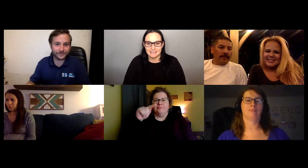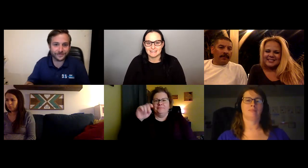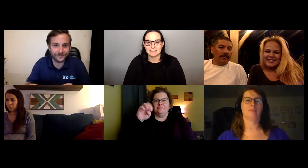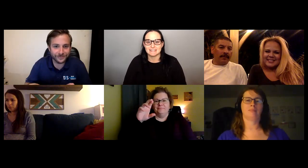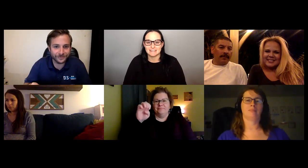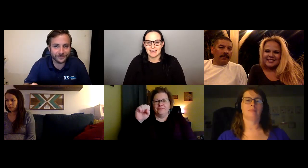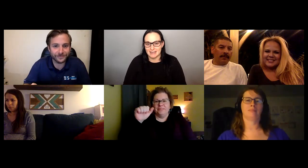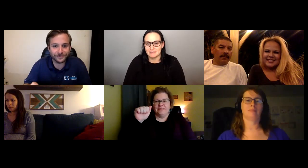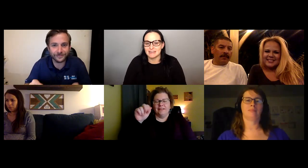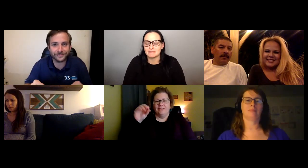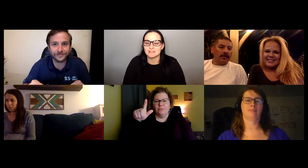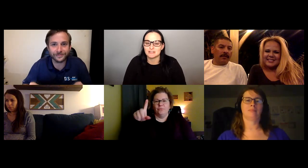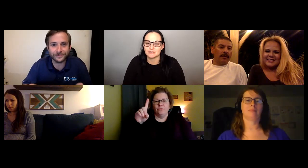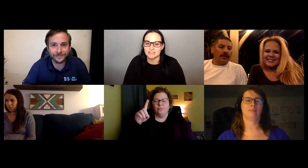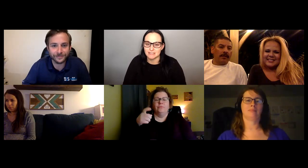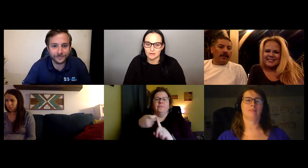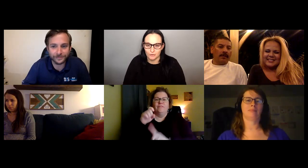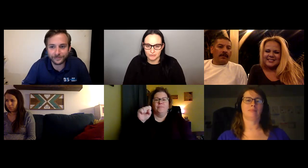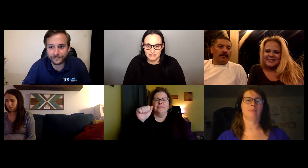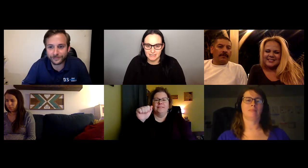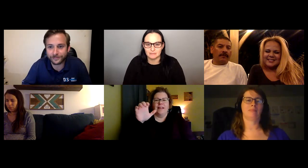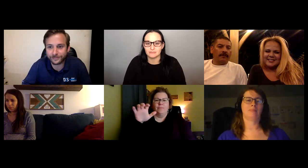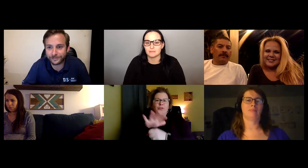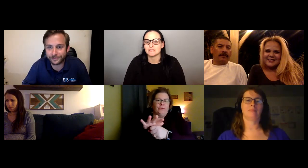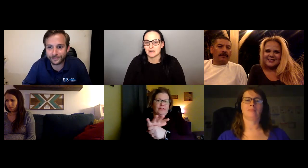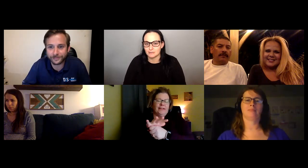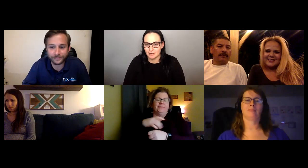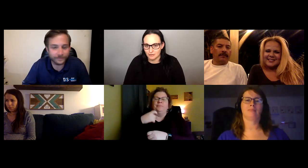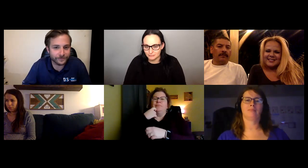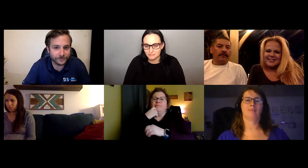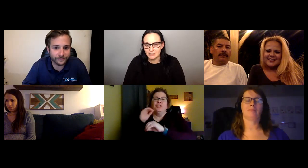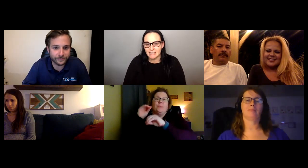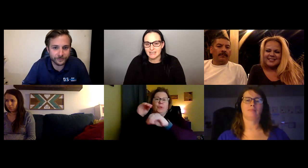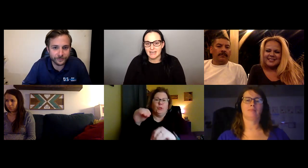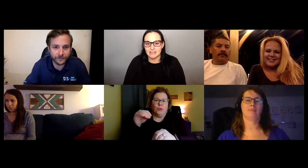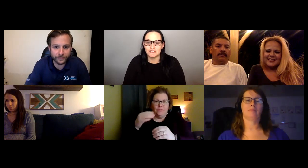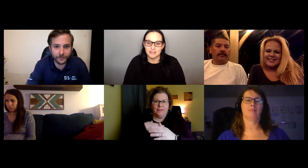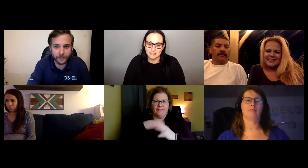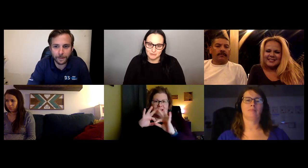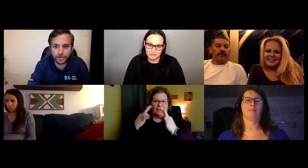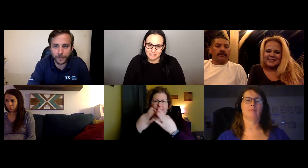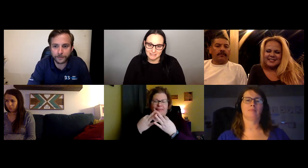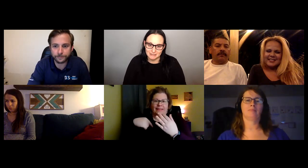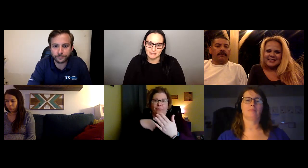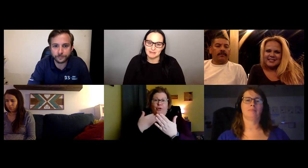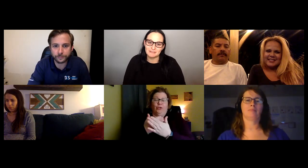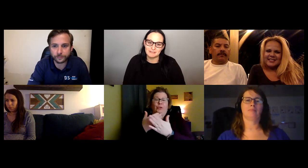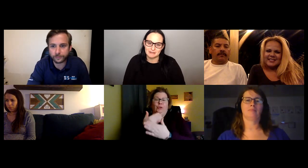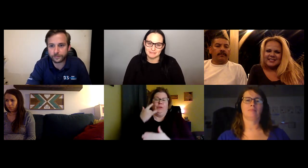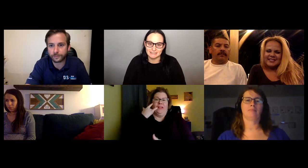yes hi my name is theresa nold i'm from sacramento i just moved here with my